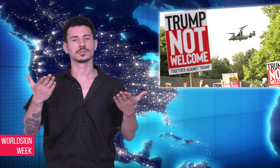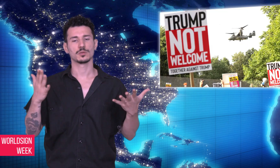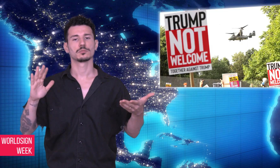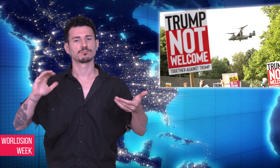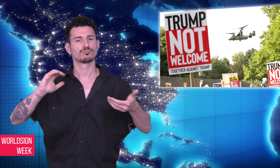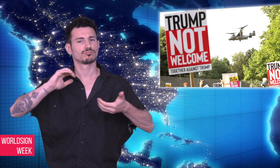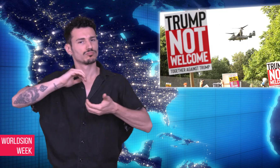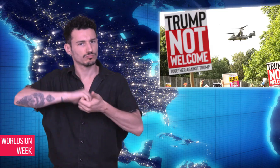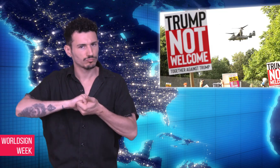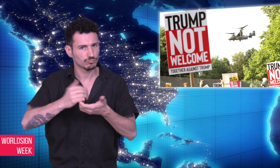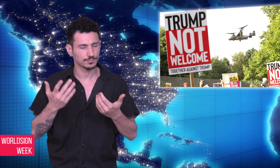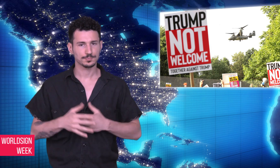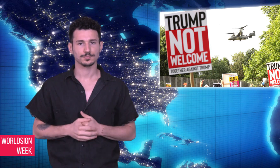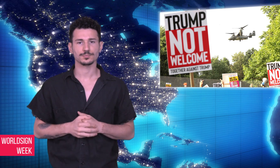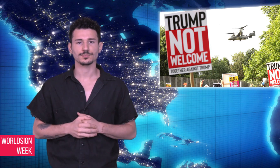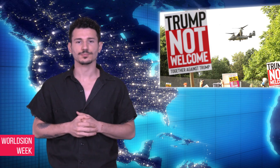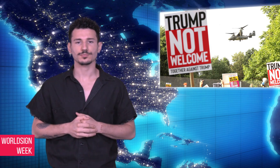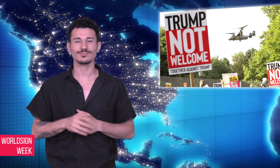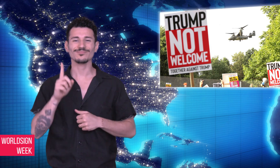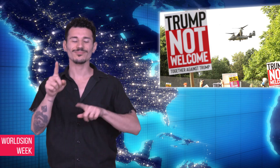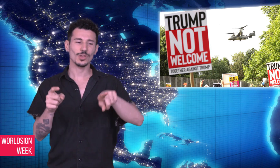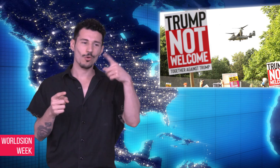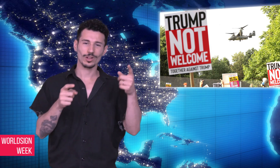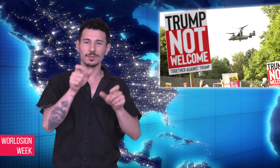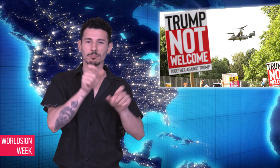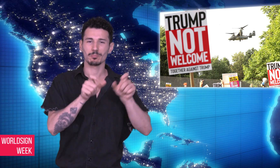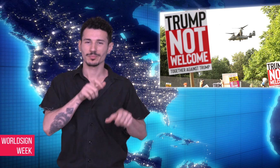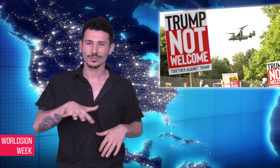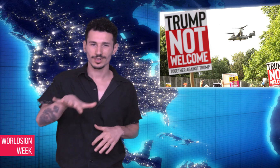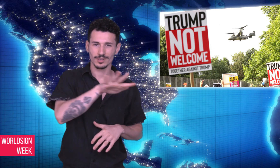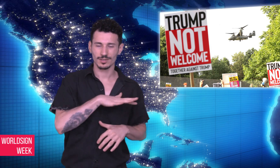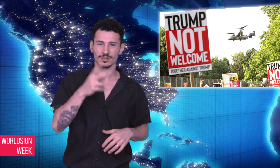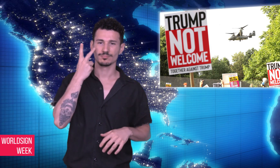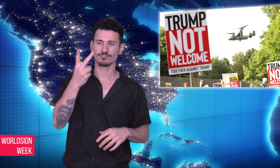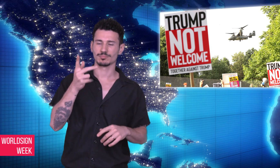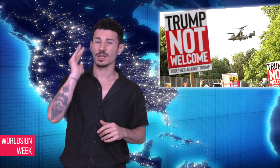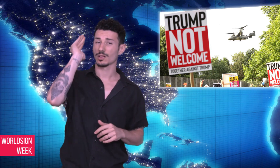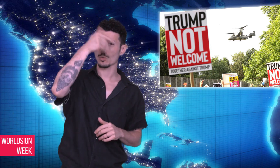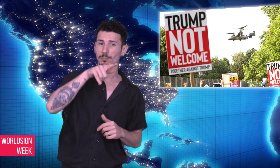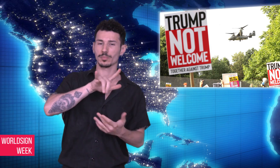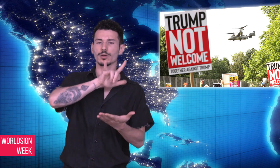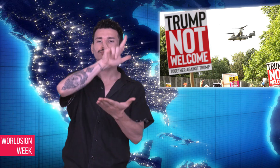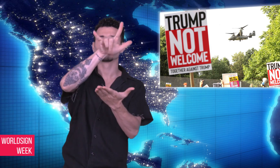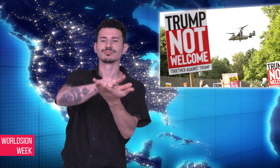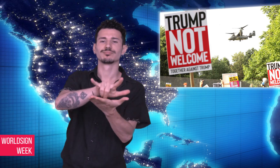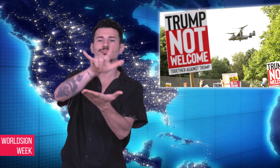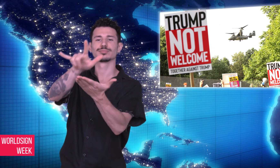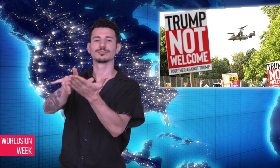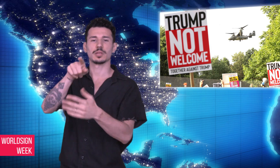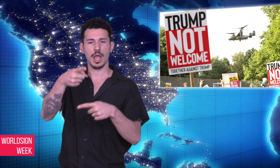breakthrough in USA-Russian relations. Many observers considered Trump’s